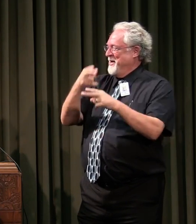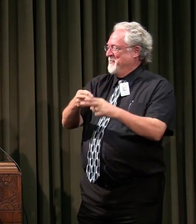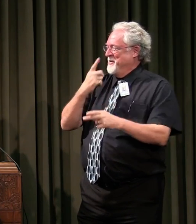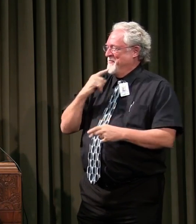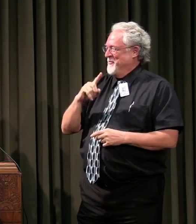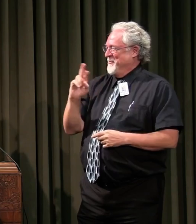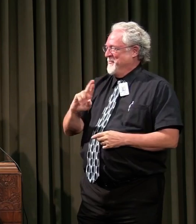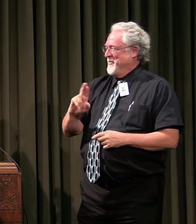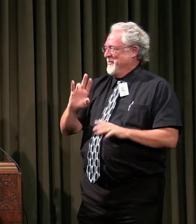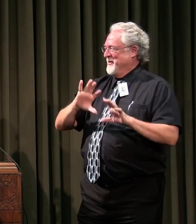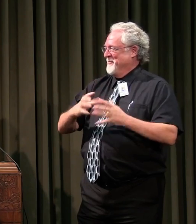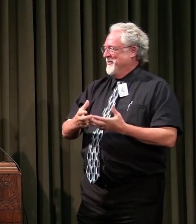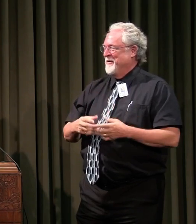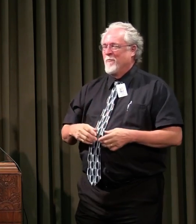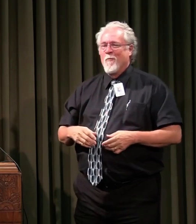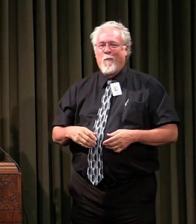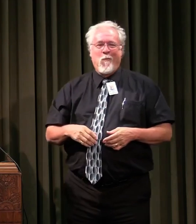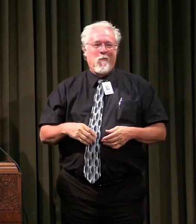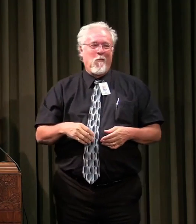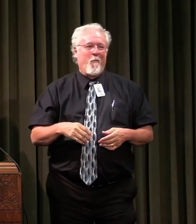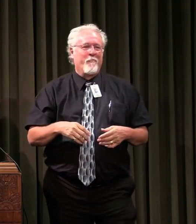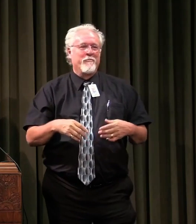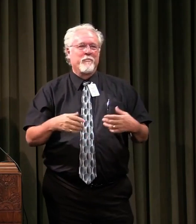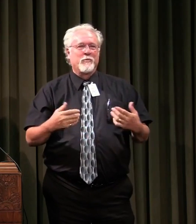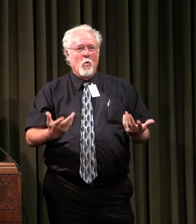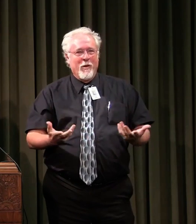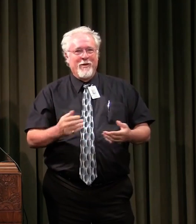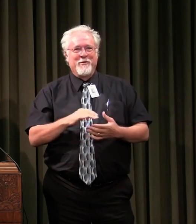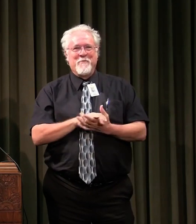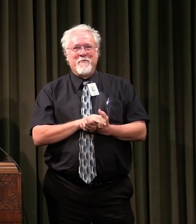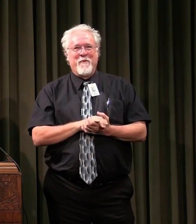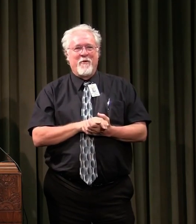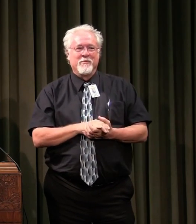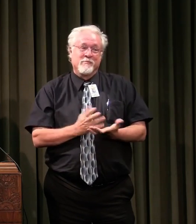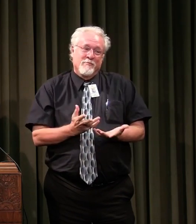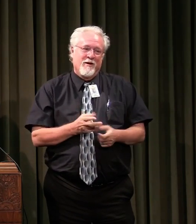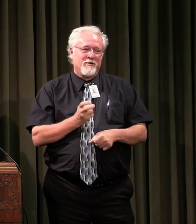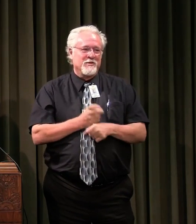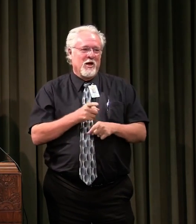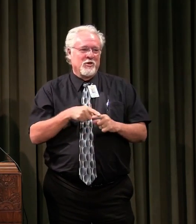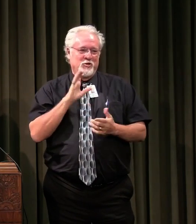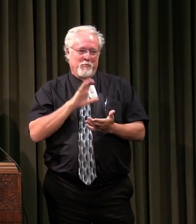well it's hard for me to believe that's the best we can do